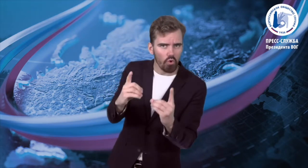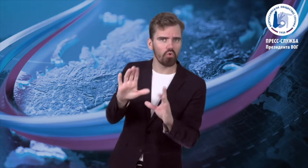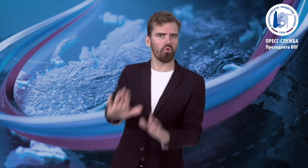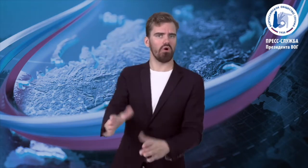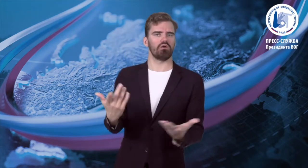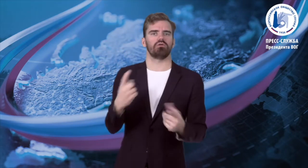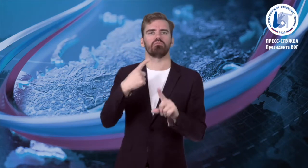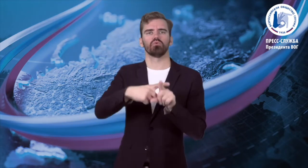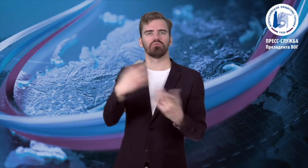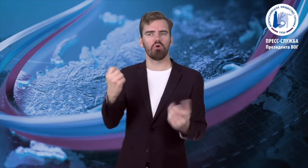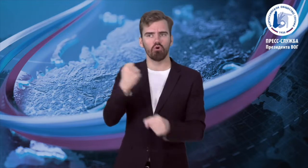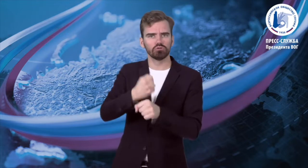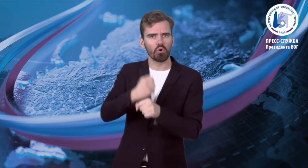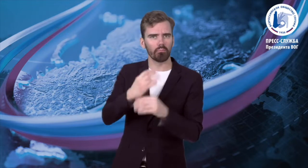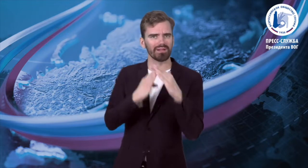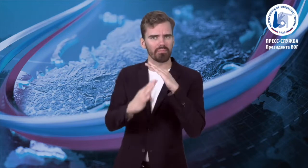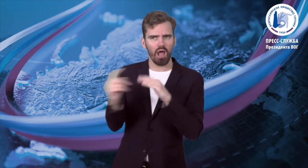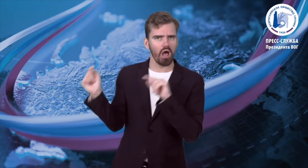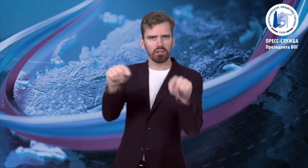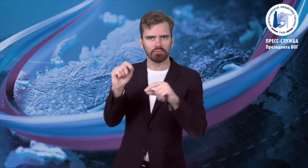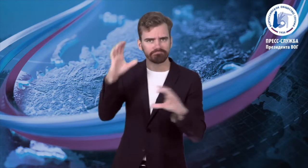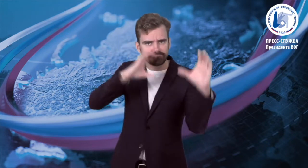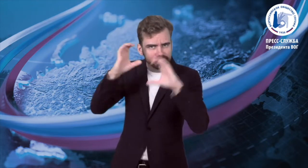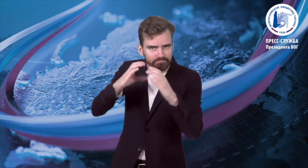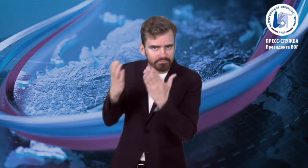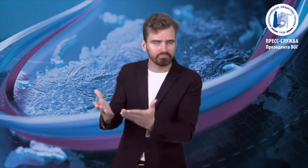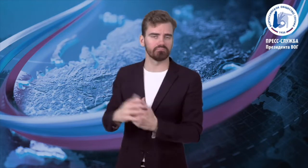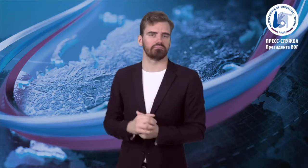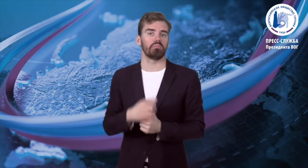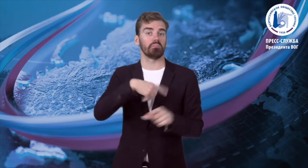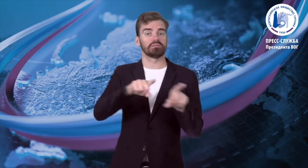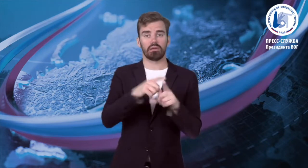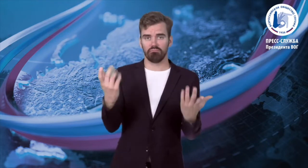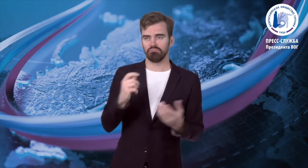and the employment of deaf refugees.